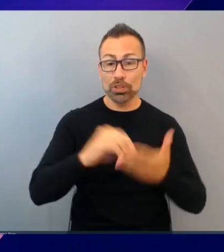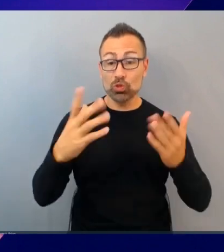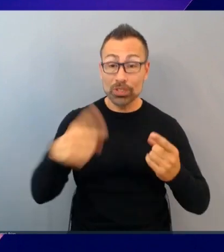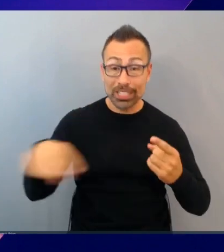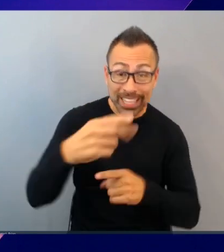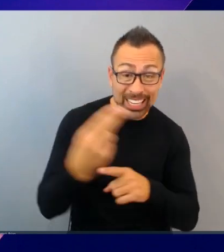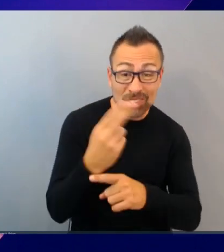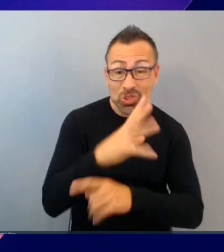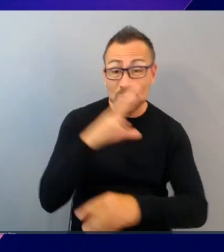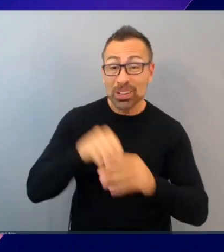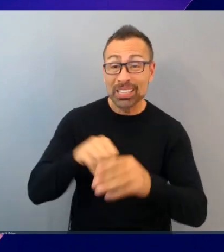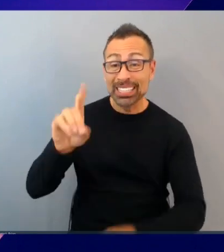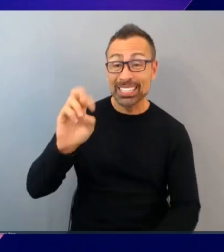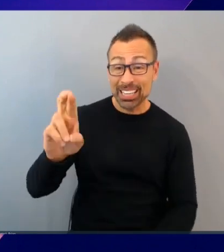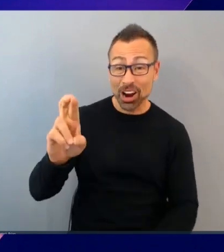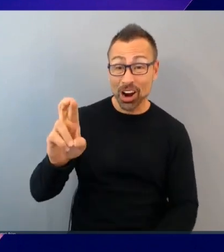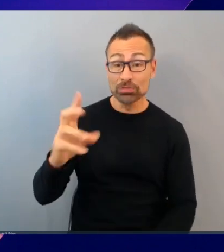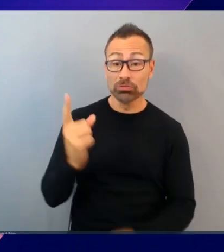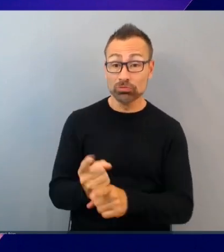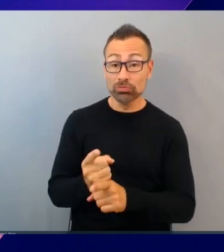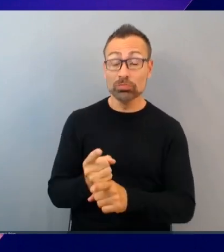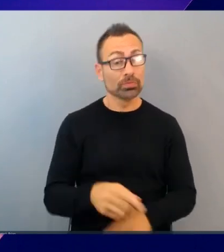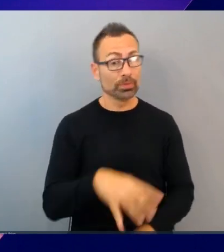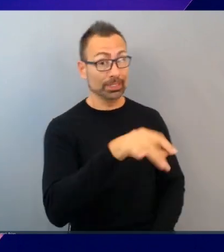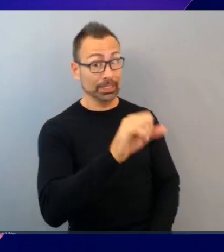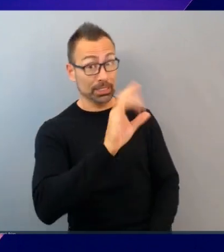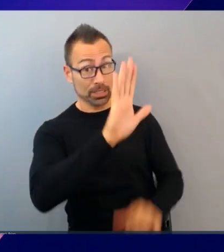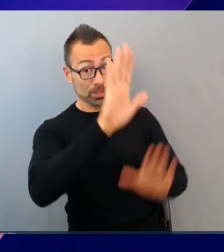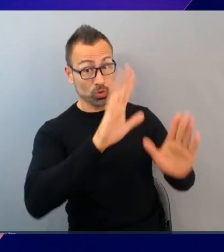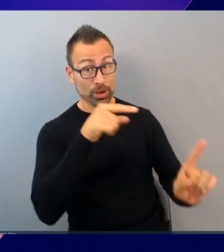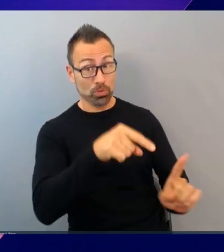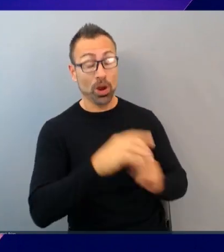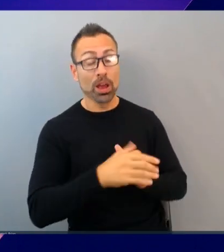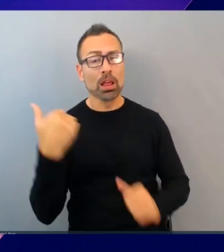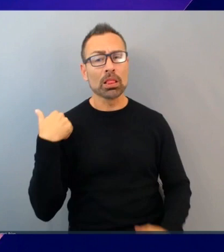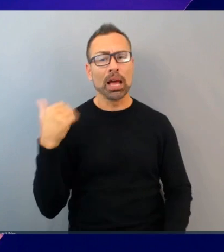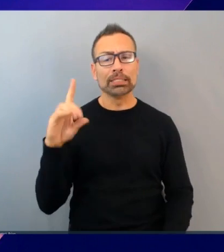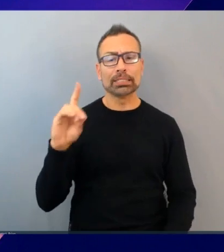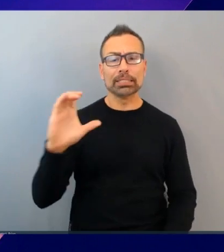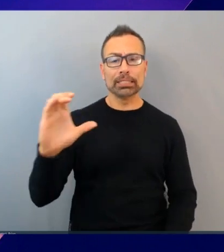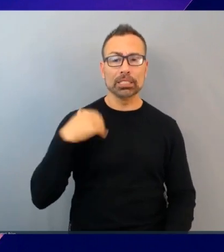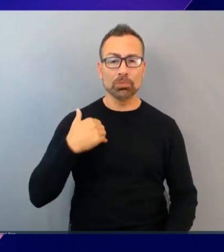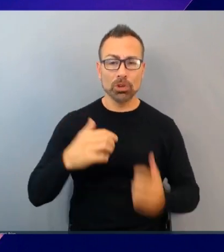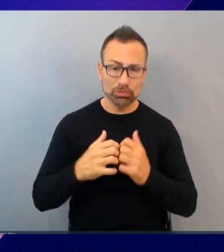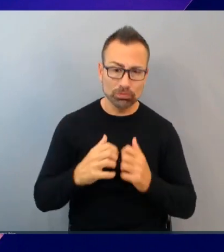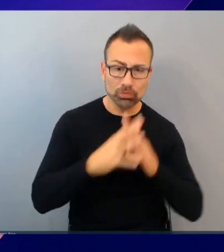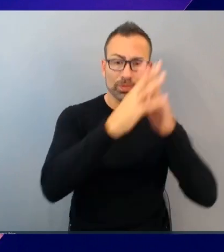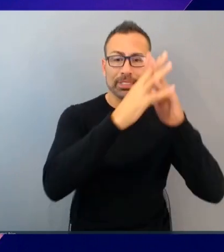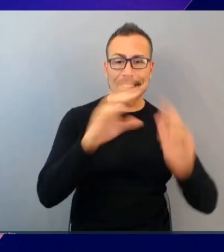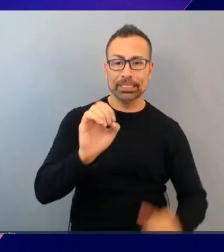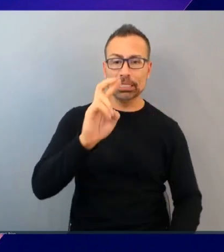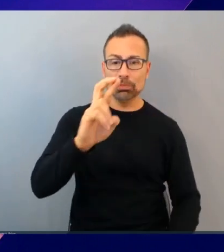Yep, that's a great point. So actually, just last December, we launched the new AWS DeepRacer Student service as well,